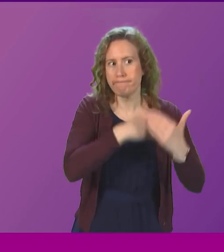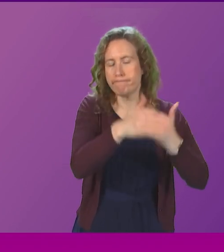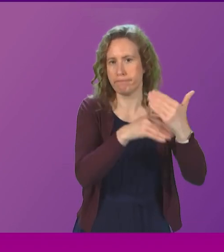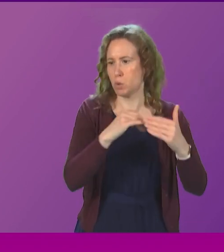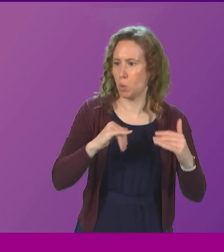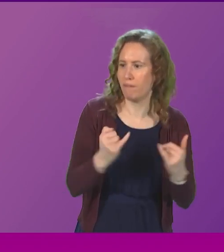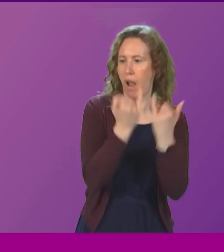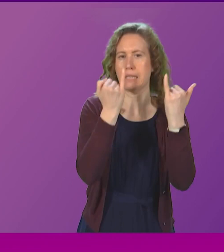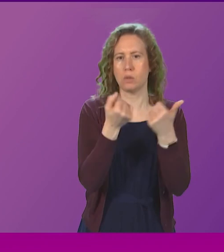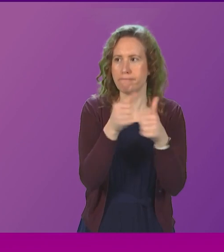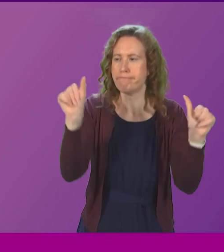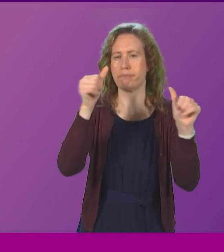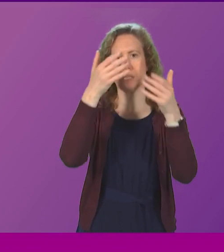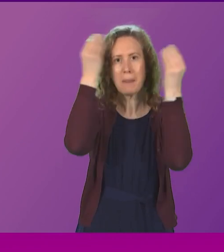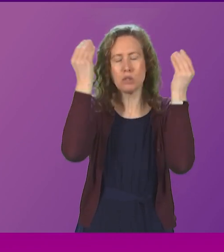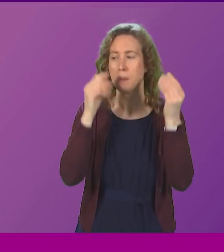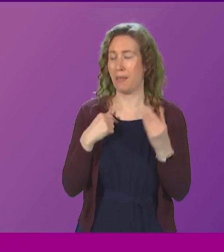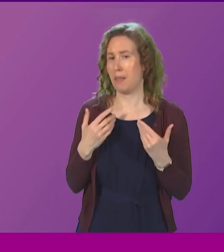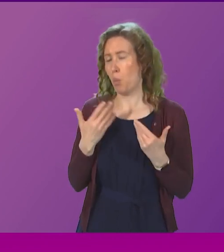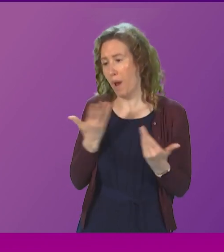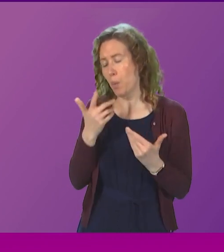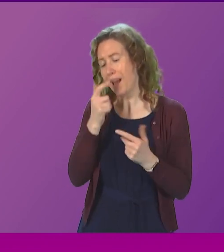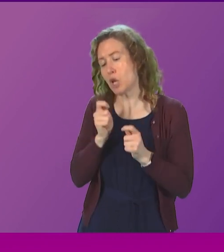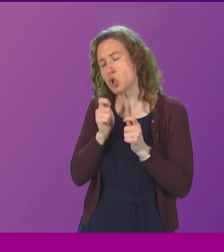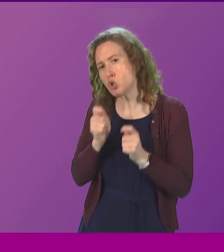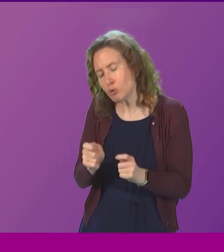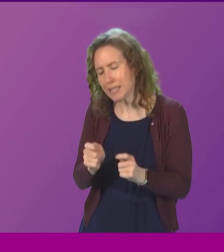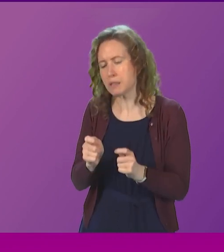However, I hope that, where there are effective treatments or treatments that can be trialled,